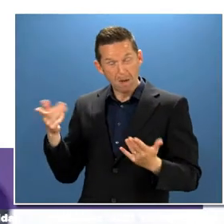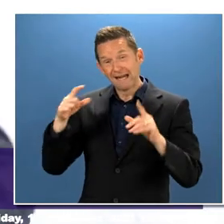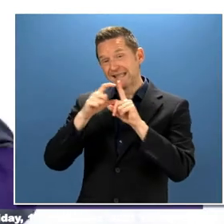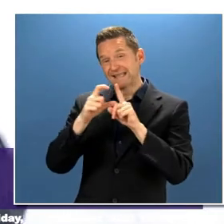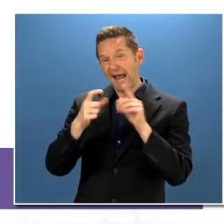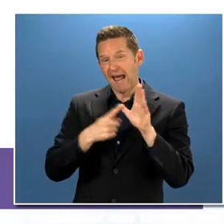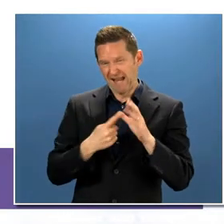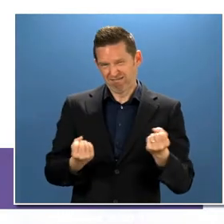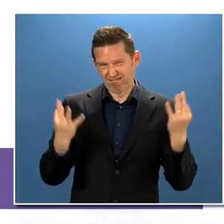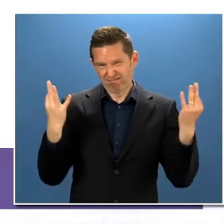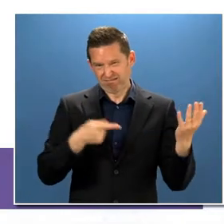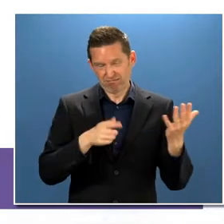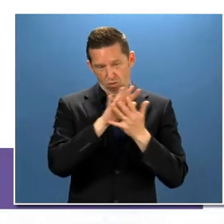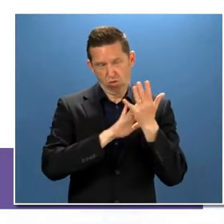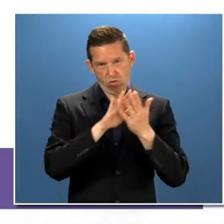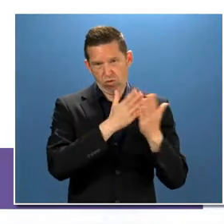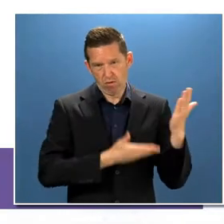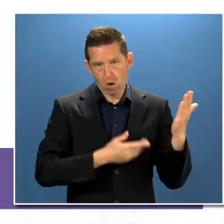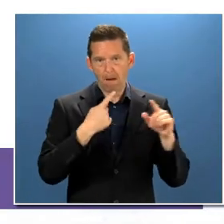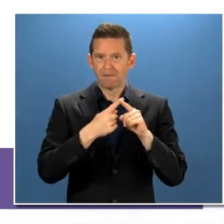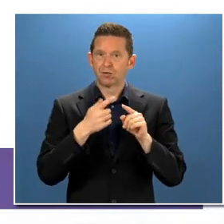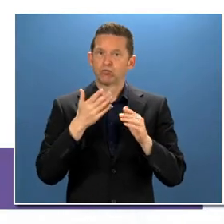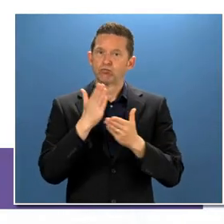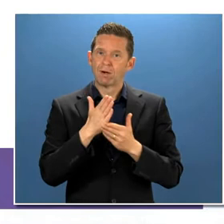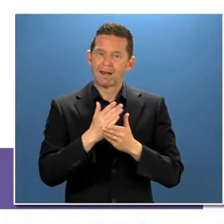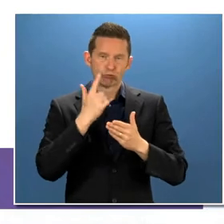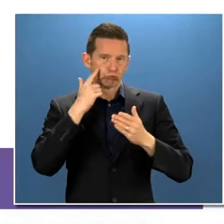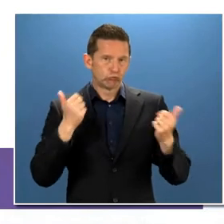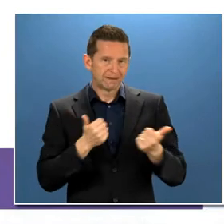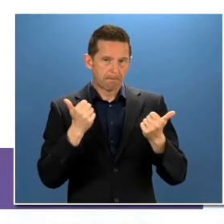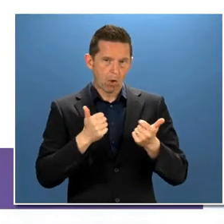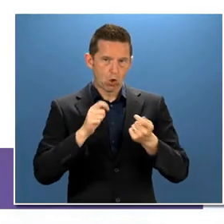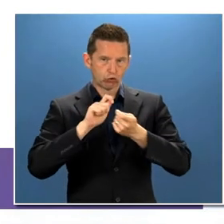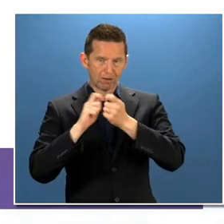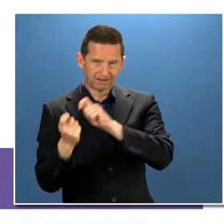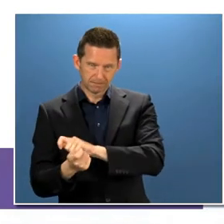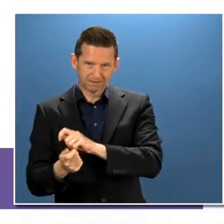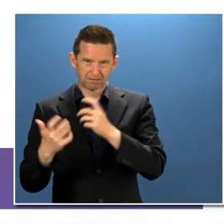reasonable adjustments is really around what adjustment is something to be done